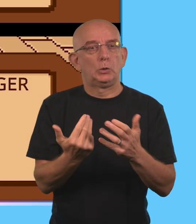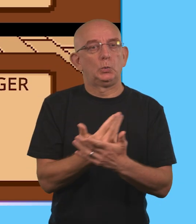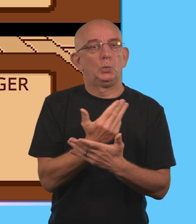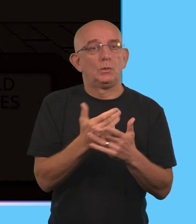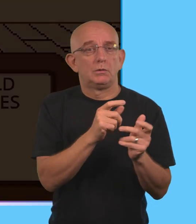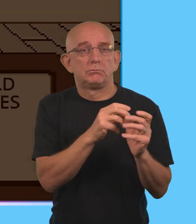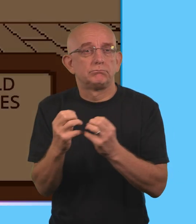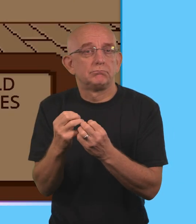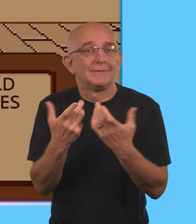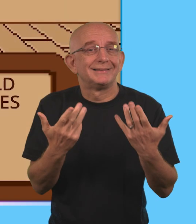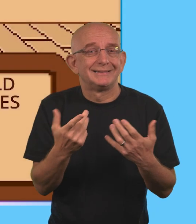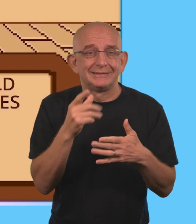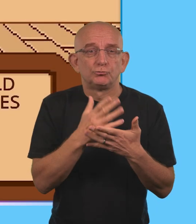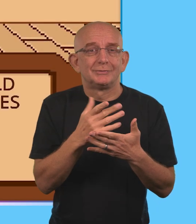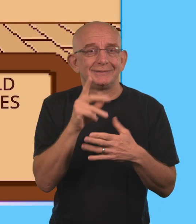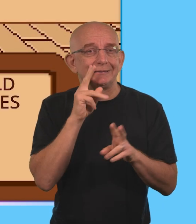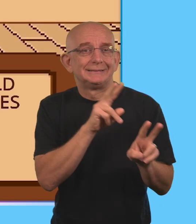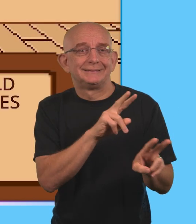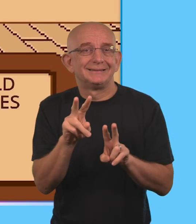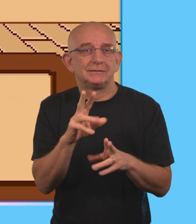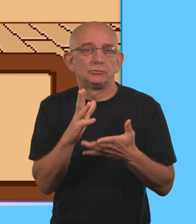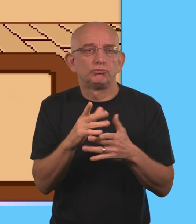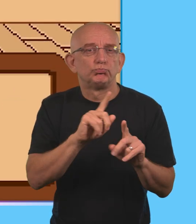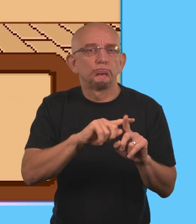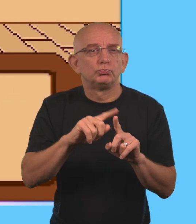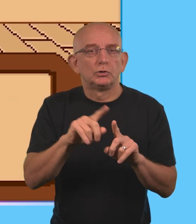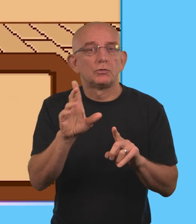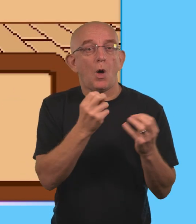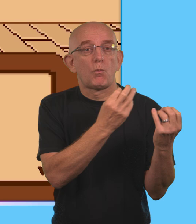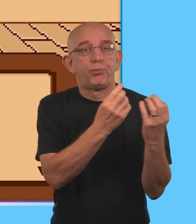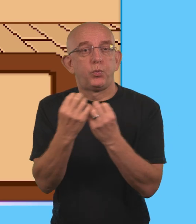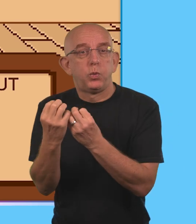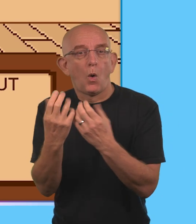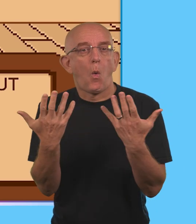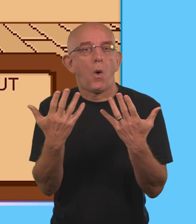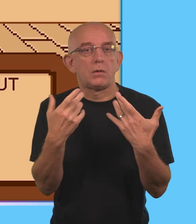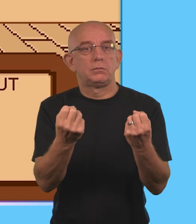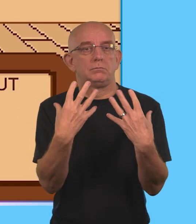ability to show dialogue text instantly instead of spooling it out and thus reducing motion.